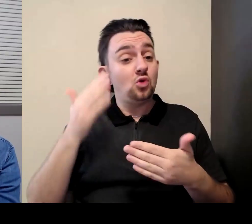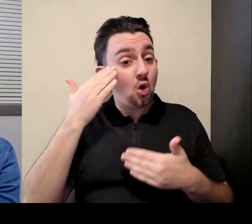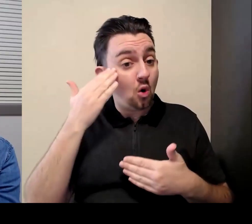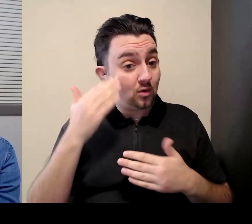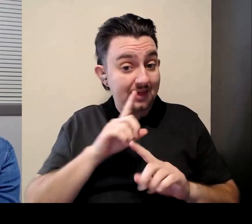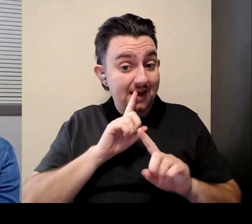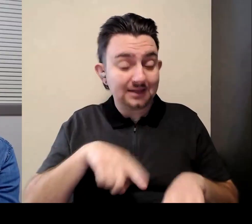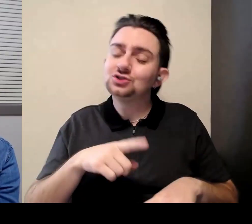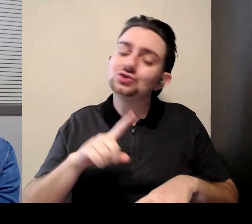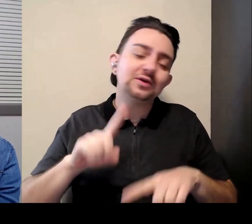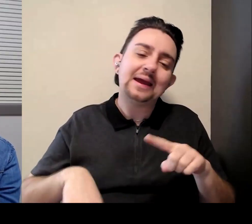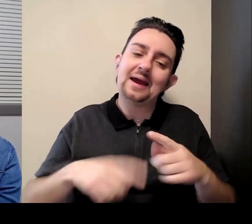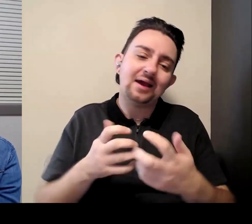So you're going to really want to align